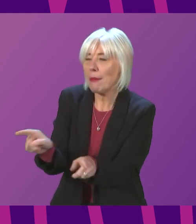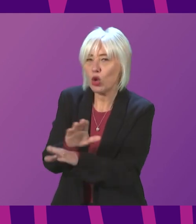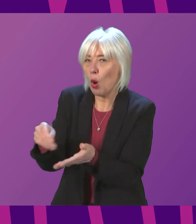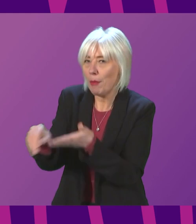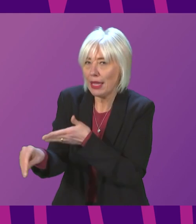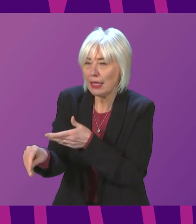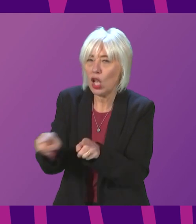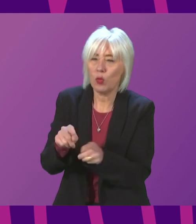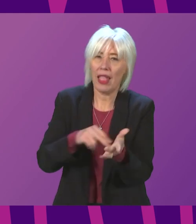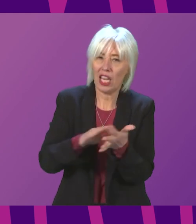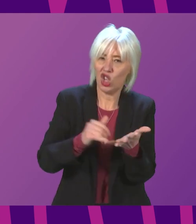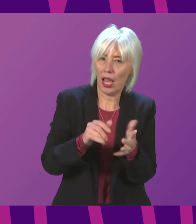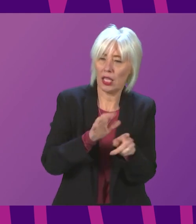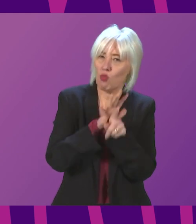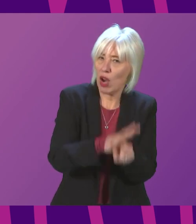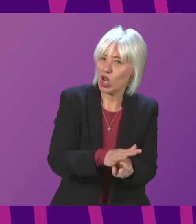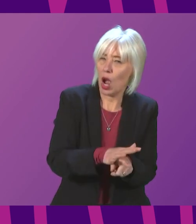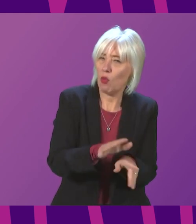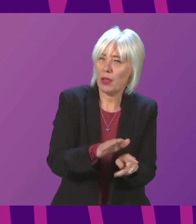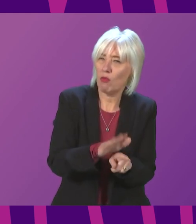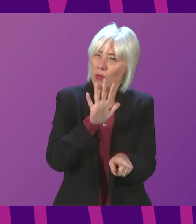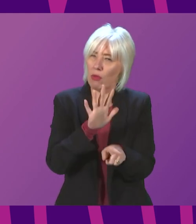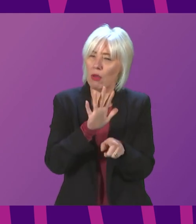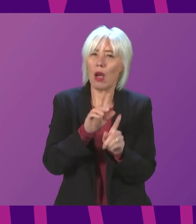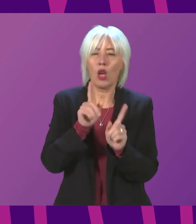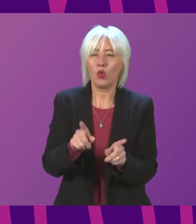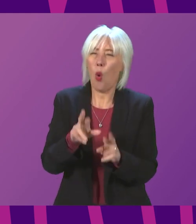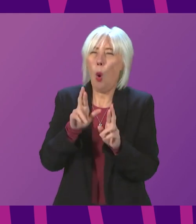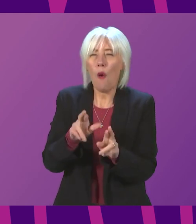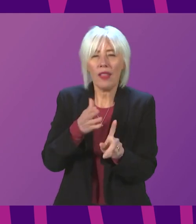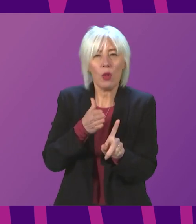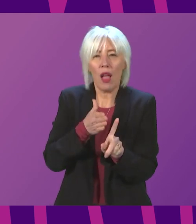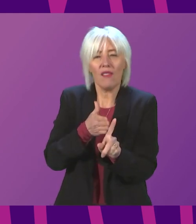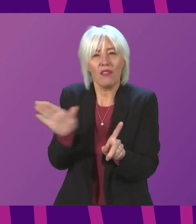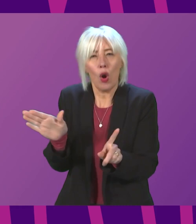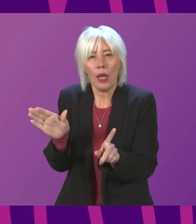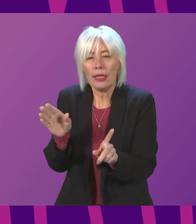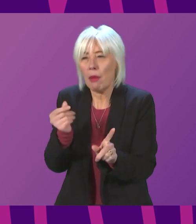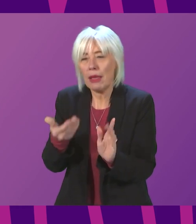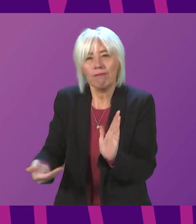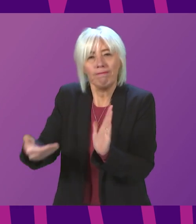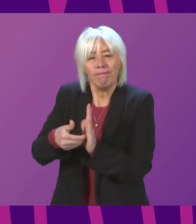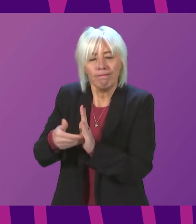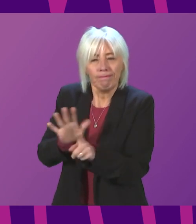the NHS will help unpaid carers to avoid some of the possible additional pressure that might